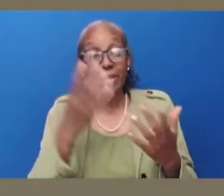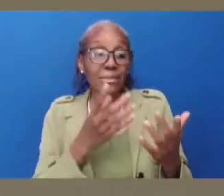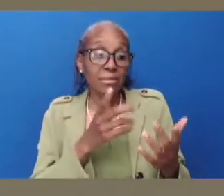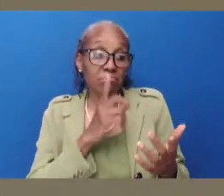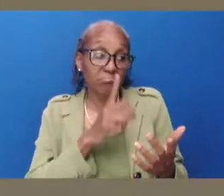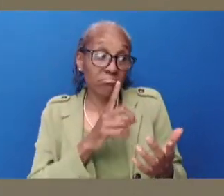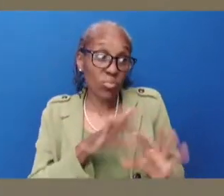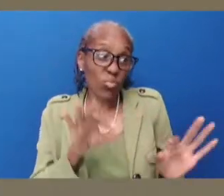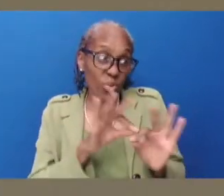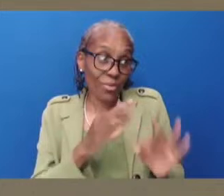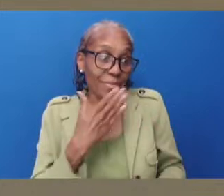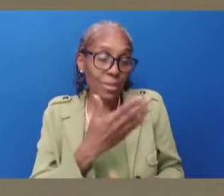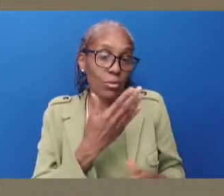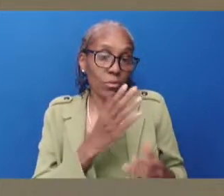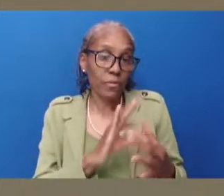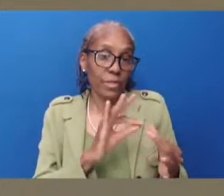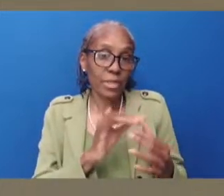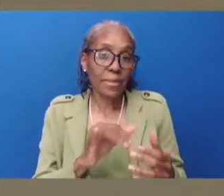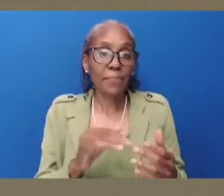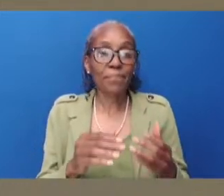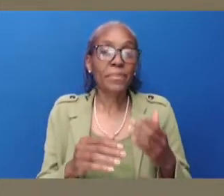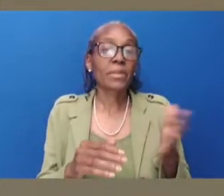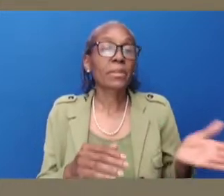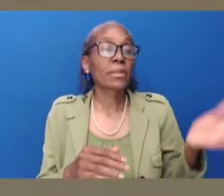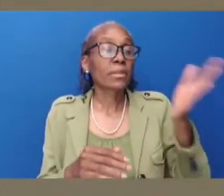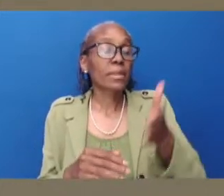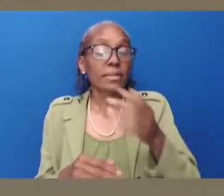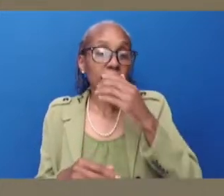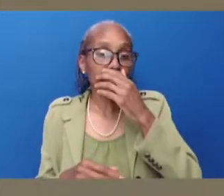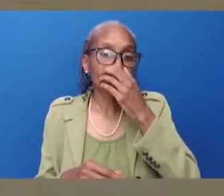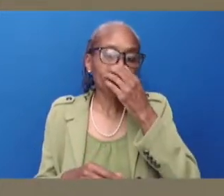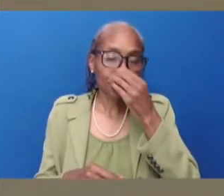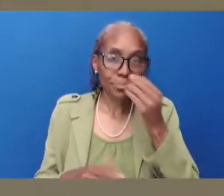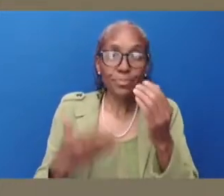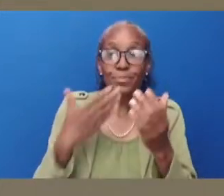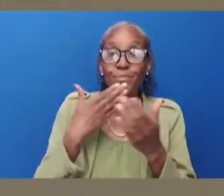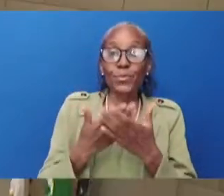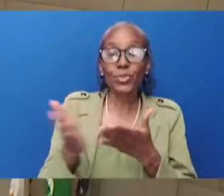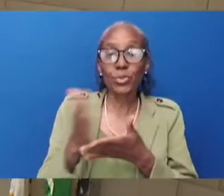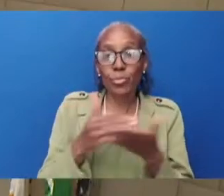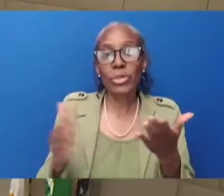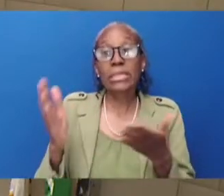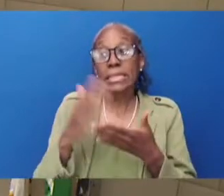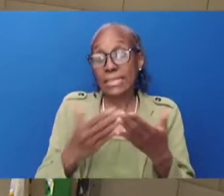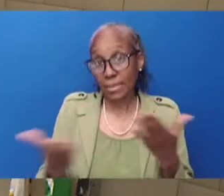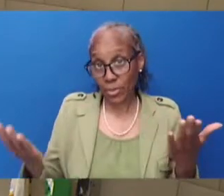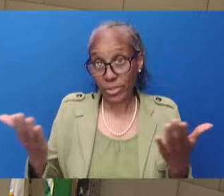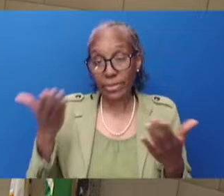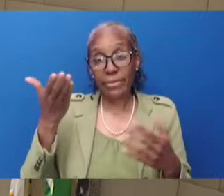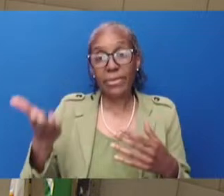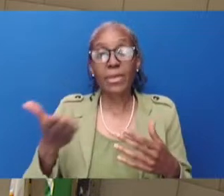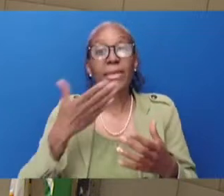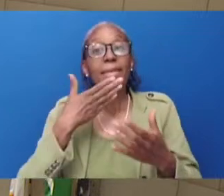YOUR CONCERN THERE. YEAH, I THINK IT'S DEFINITELY LEGIT, THANK YOU FOR THAT.